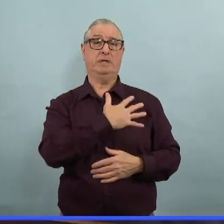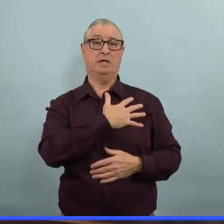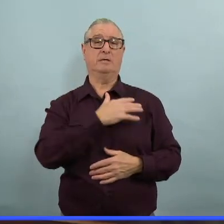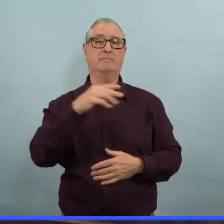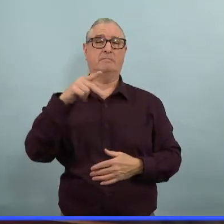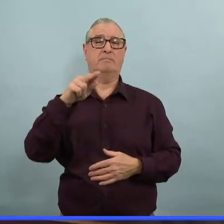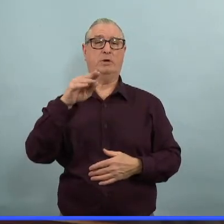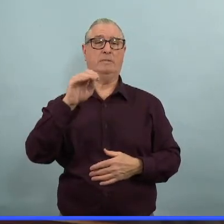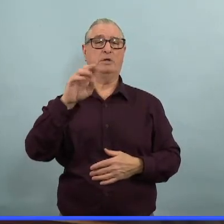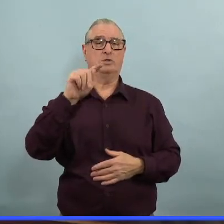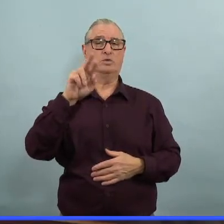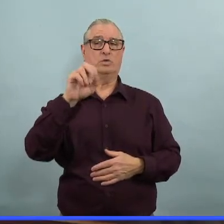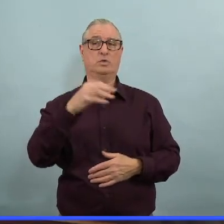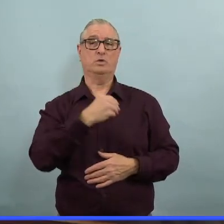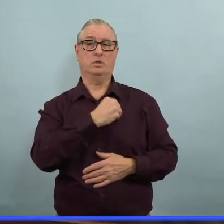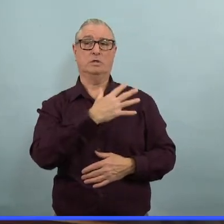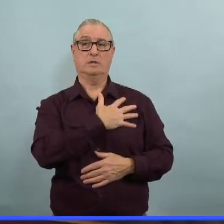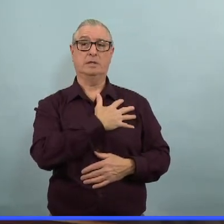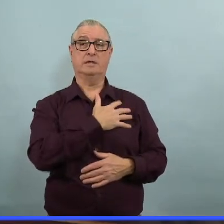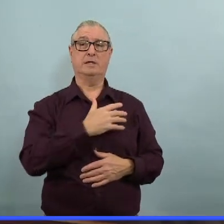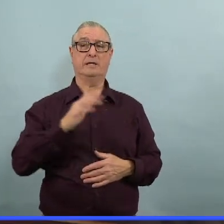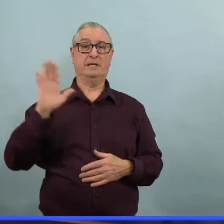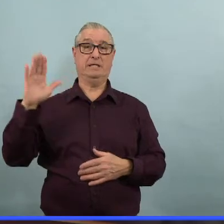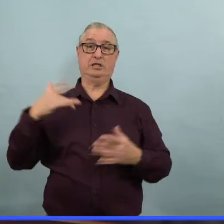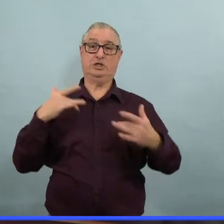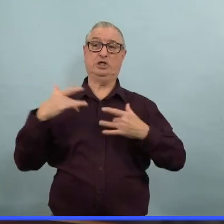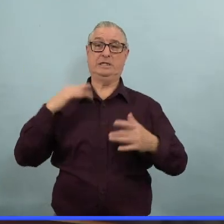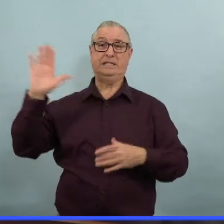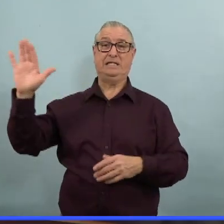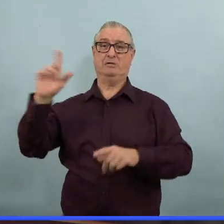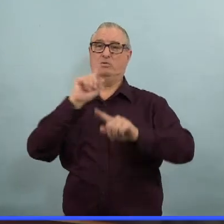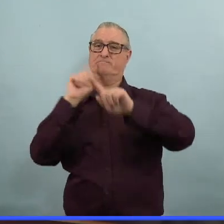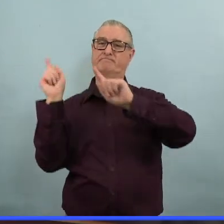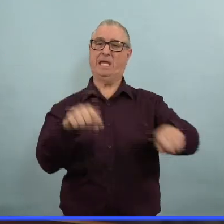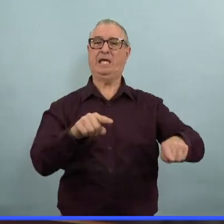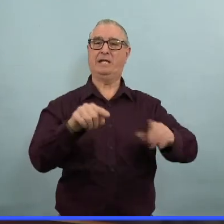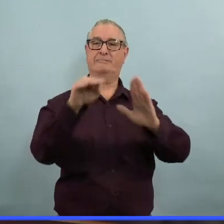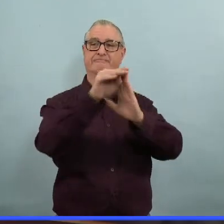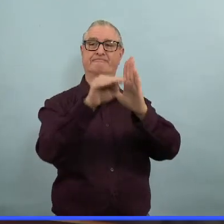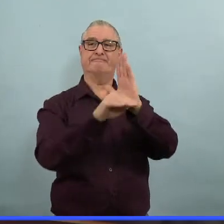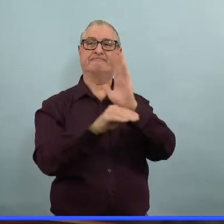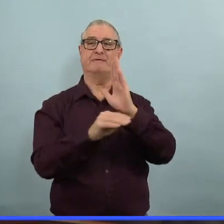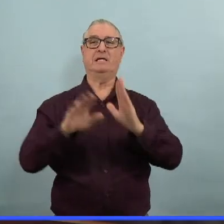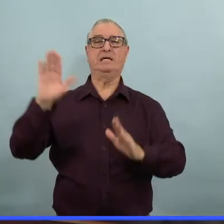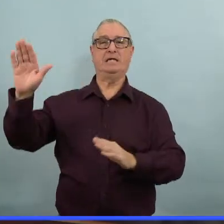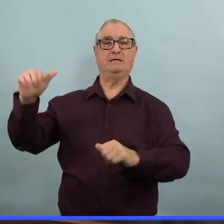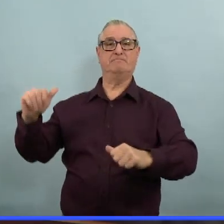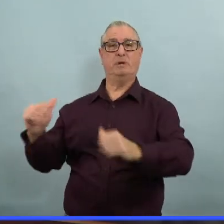issues and inflationary issues we had a different approach in manitoba when it came to you know our